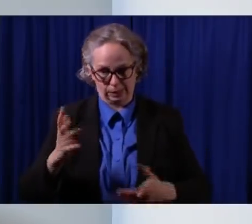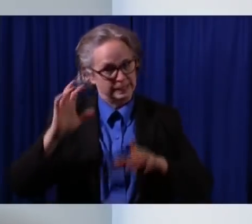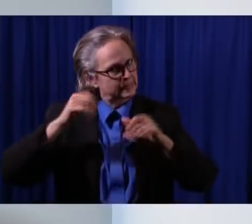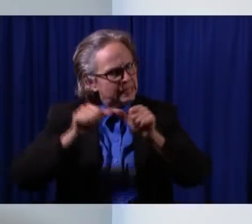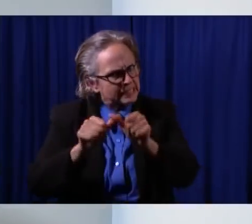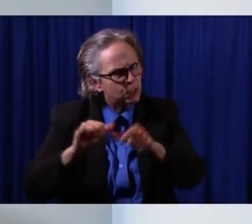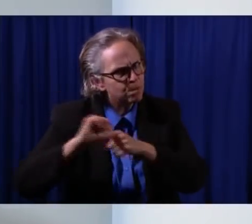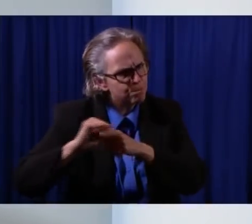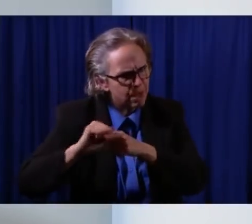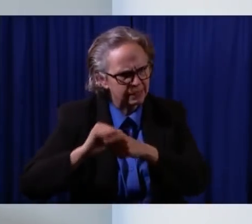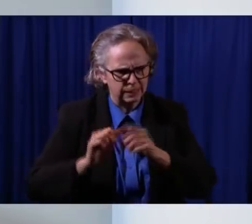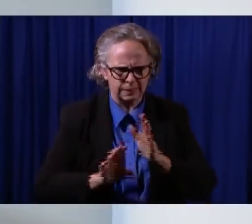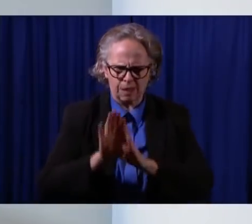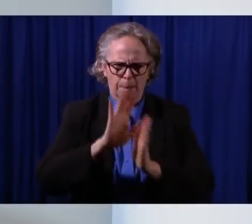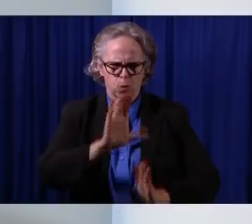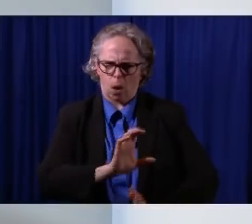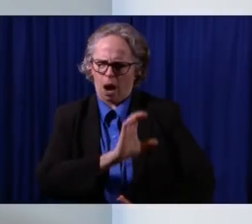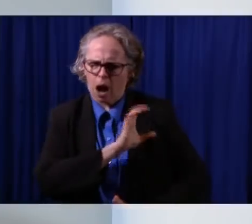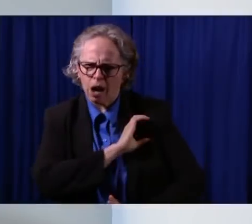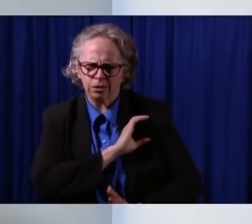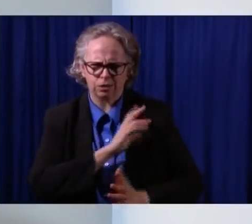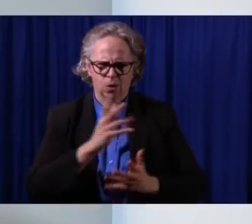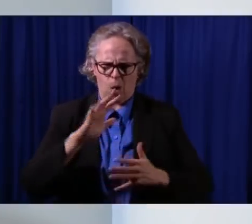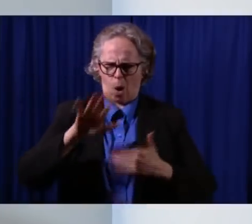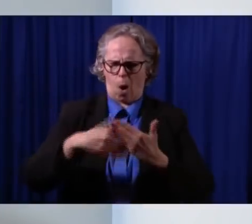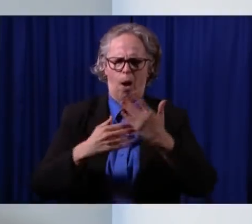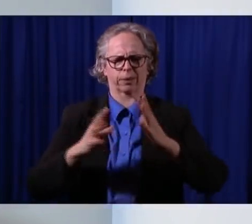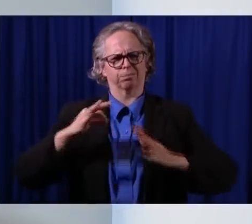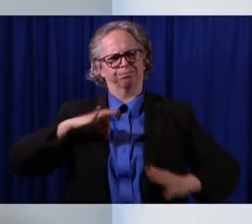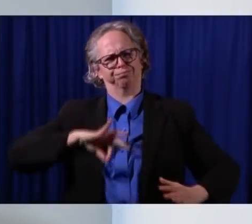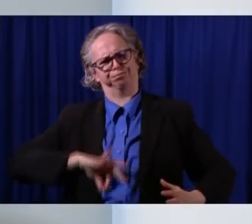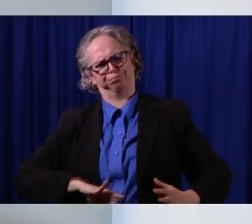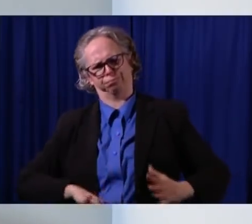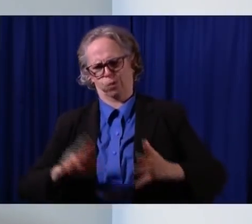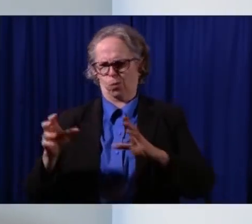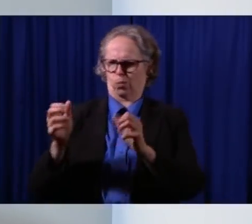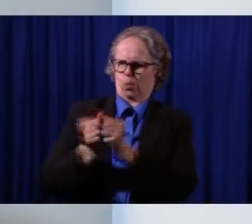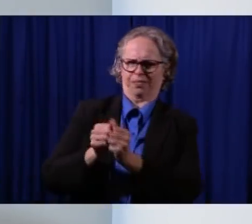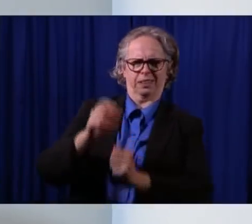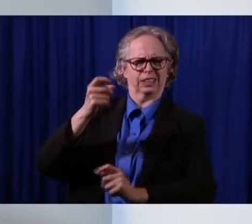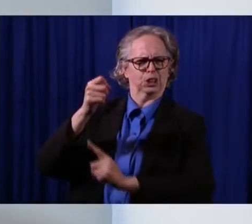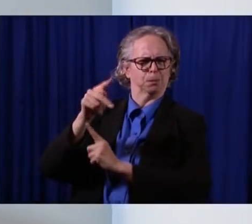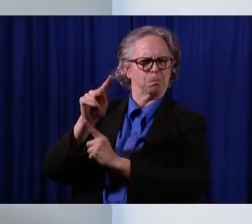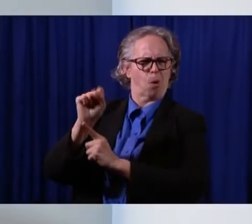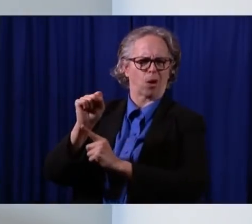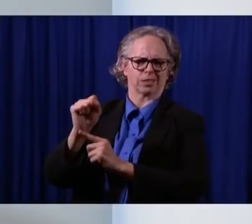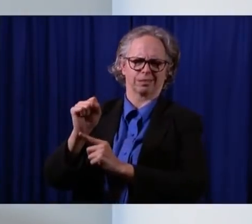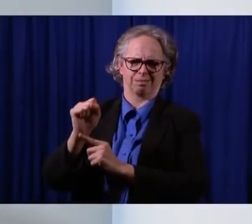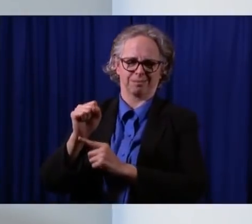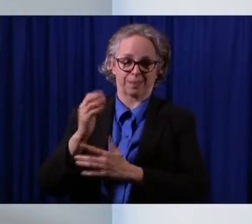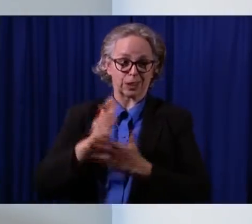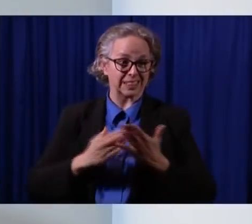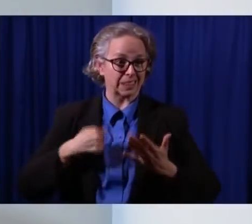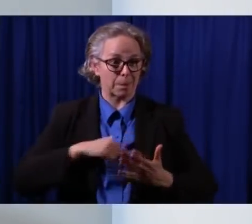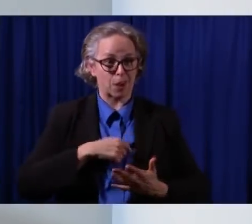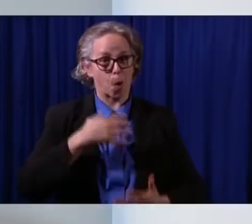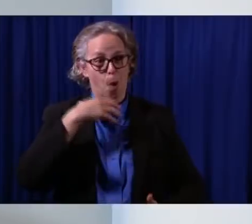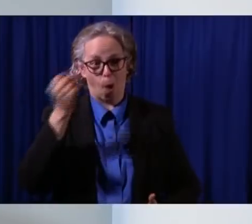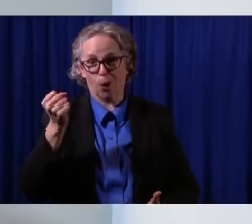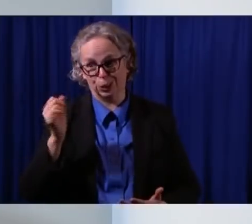SURE WE ARE ALL ALIGNED, TAKING CARE OF OUR YOUNG PEOPLE, GETTING THEM BACK BUSY, GETTING THEM THINGS THEY WANTED, PHYSICALLY FIT, FOR DOING OUT THE GREAT THINGS THAT ATHLETIC